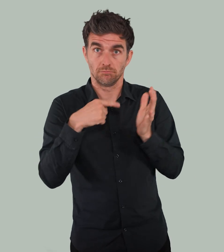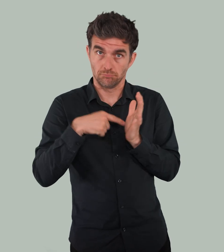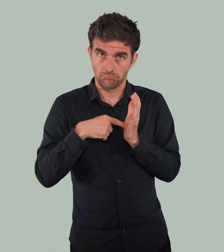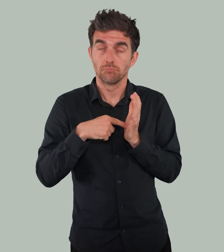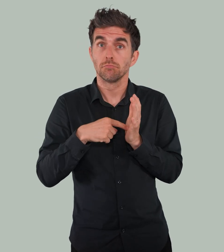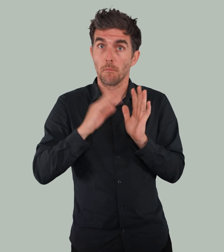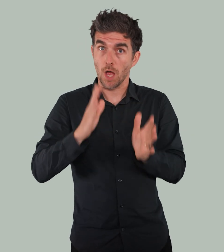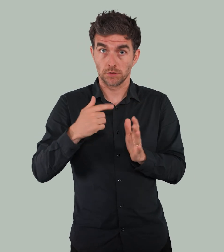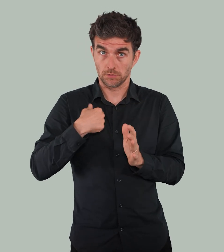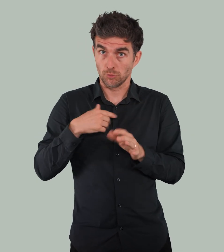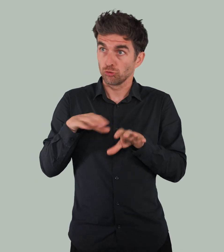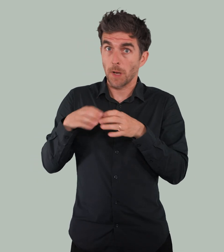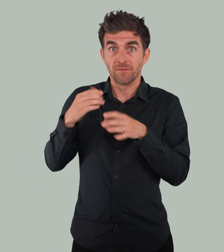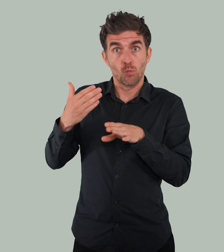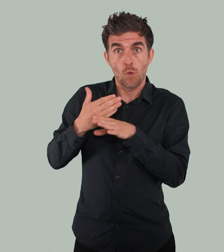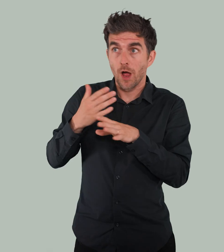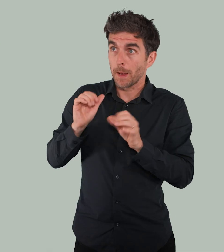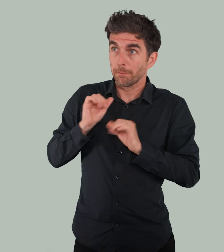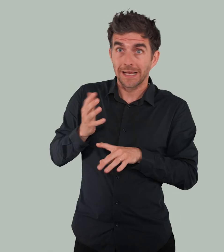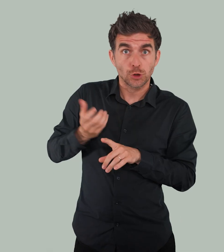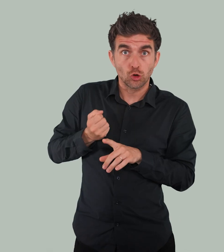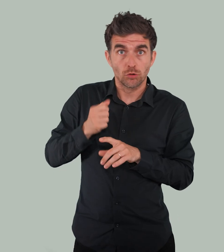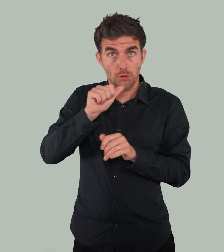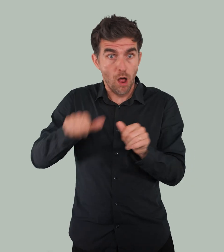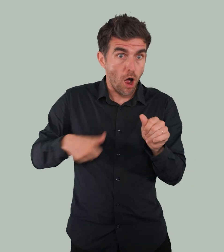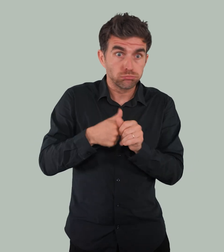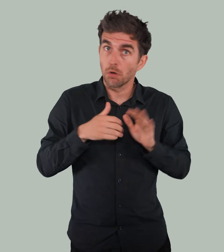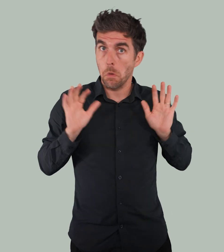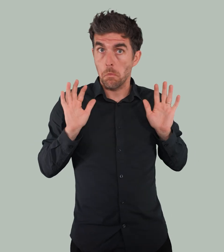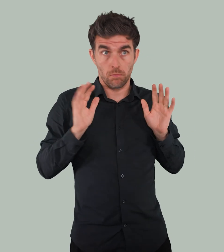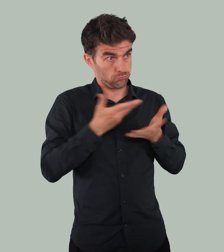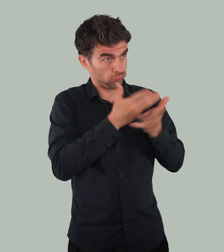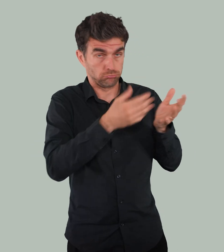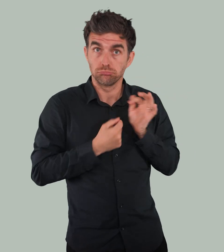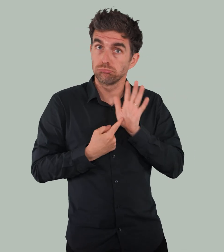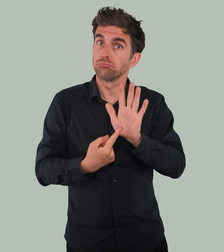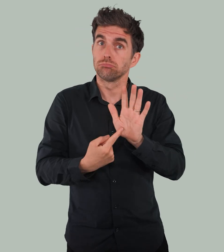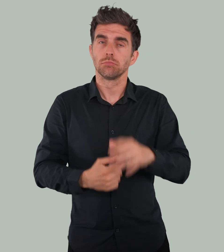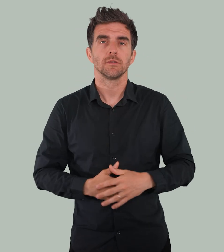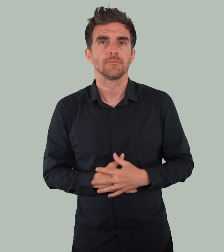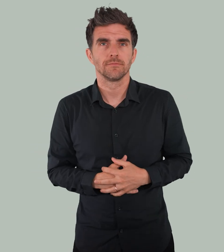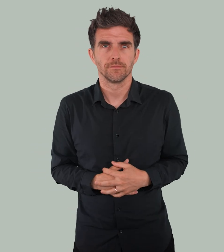are not necessarily endorsed by the Department for Work and Pensions.